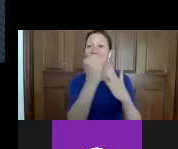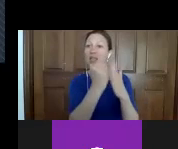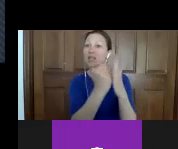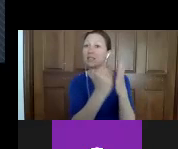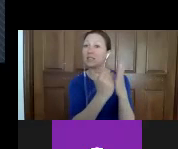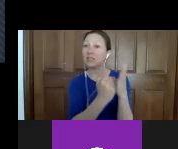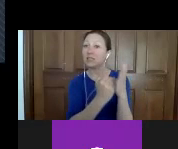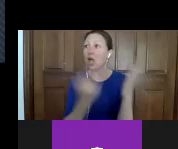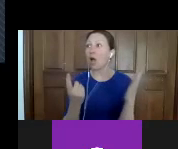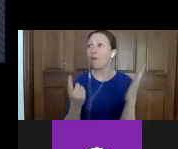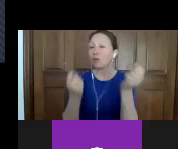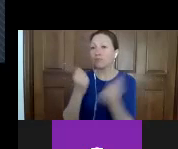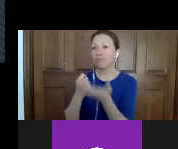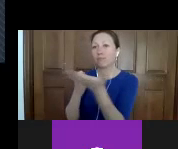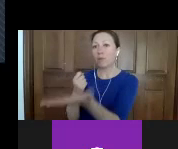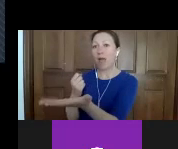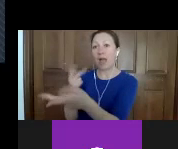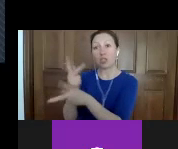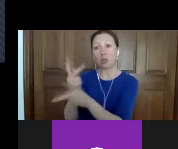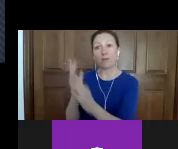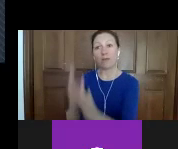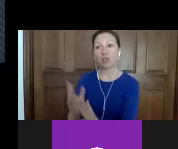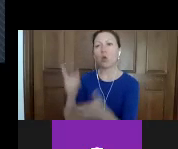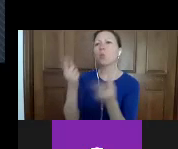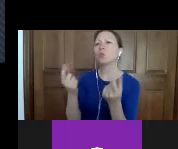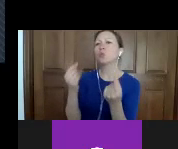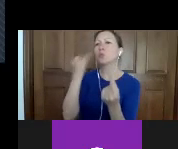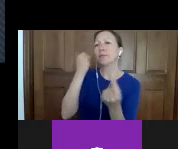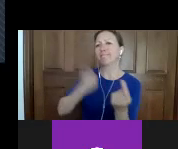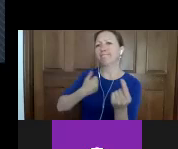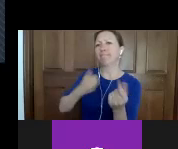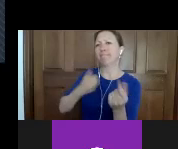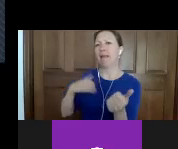you do have a seizure. But it also involves making sure that when you're applying for